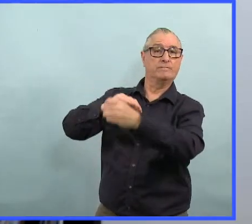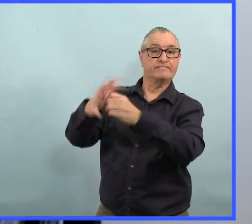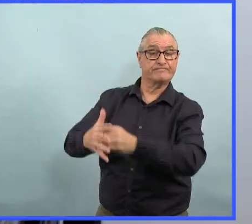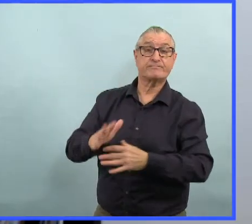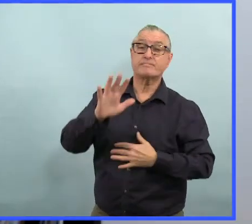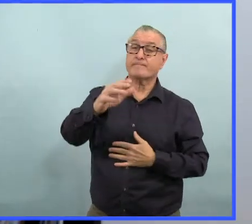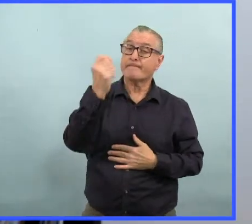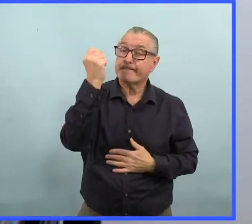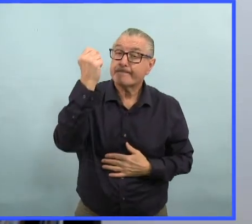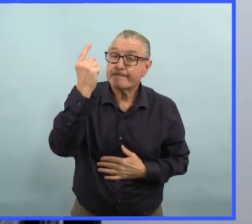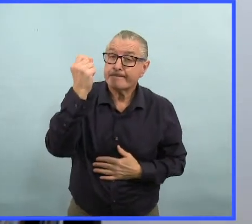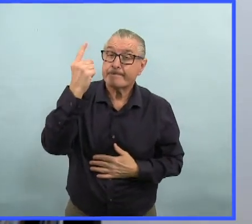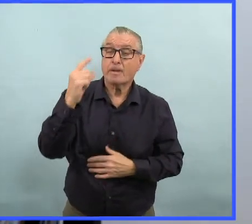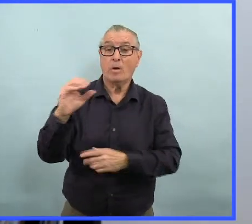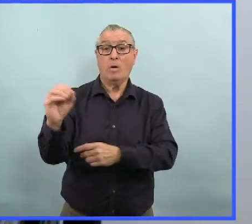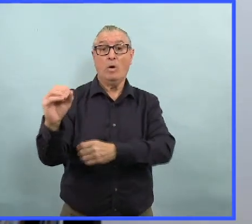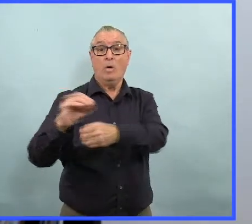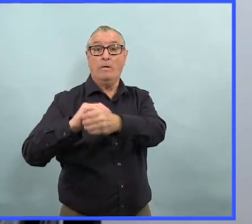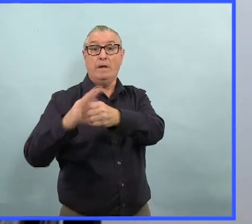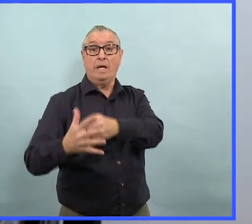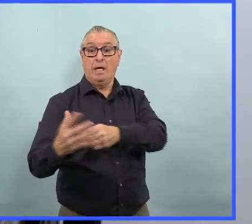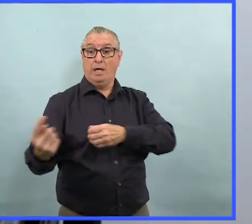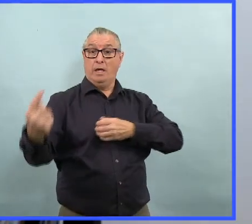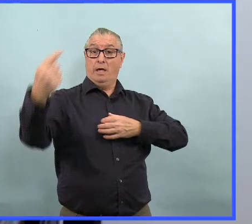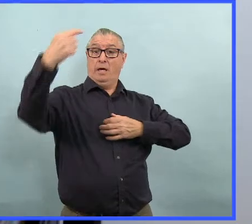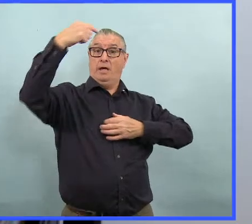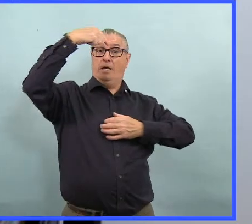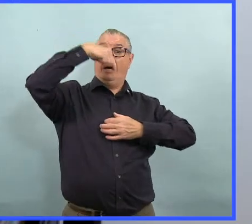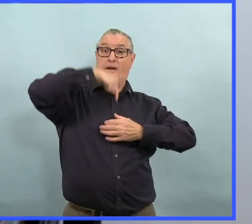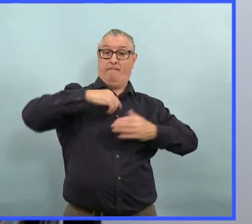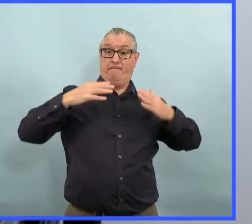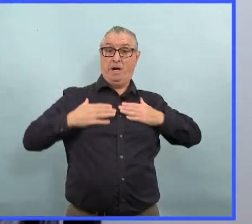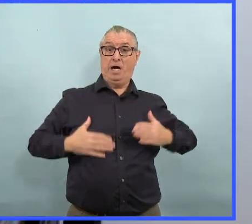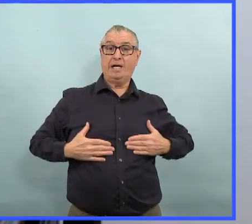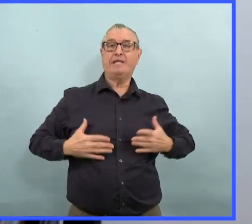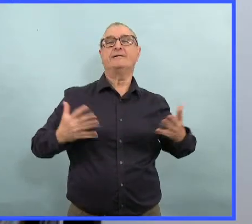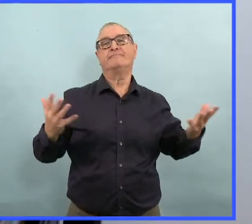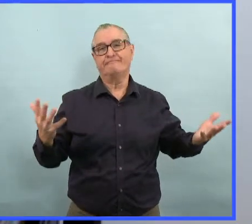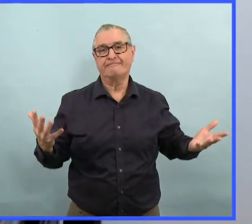your t cells are really good at targeting cells that have the virus and getting rid of it before